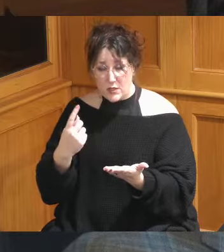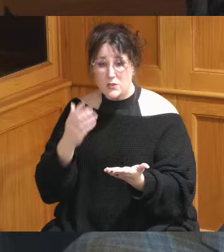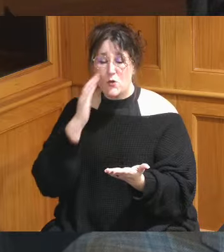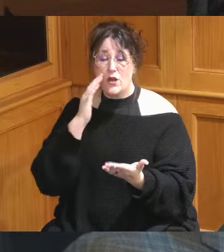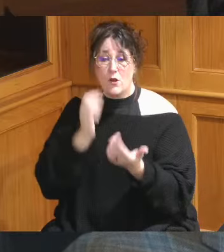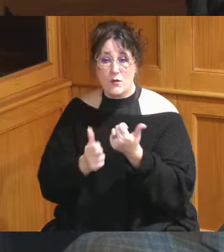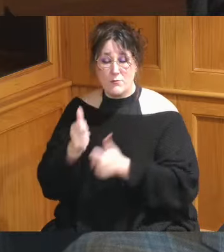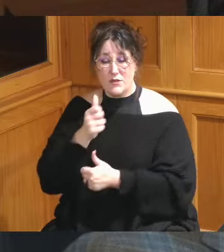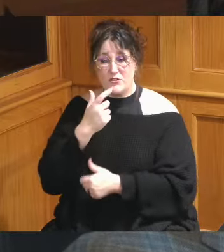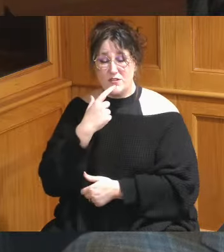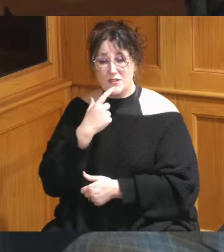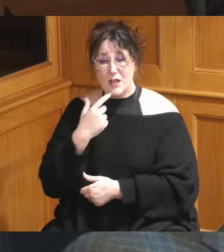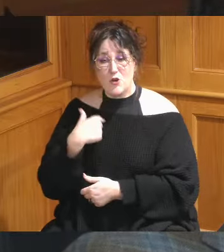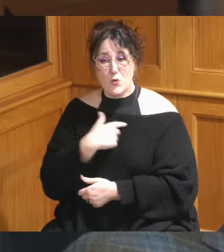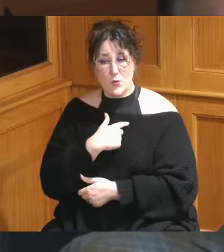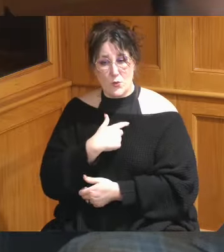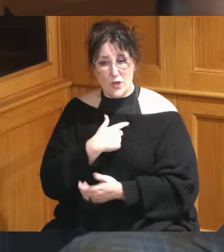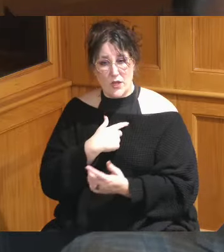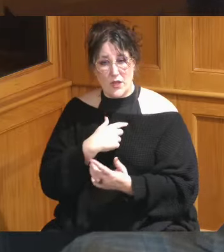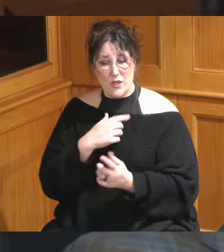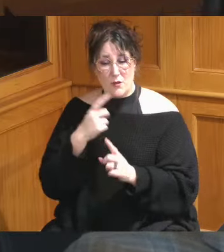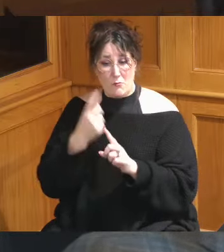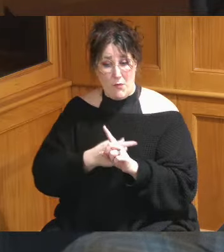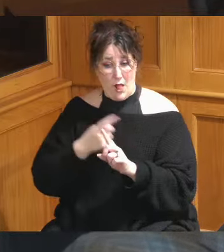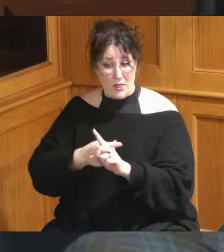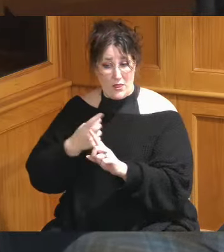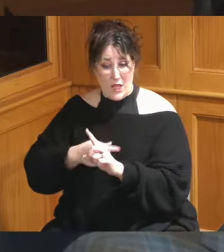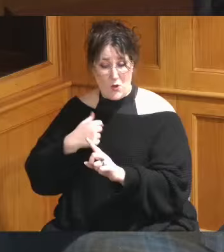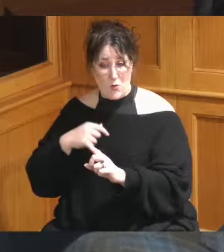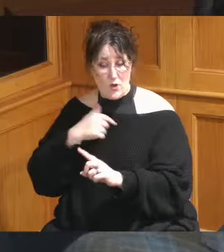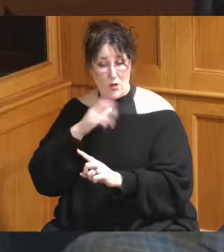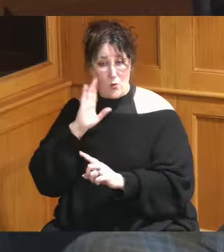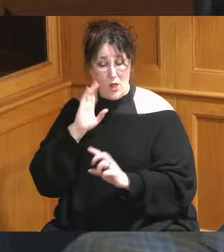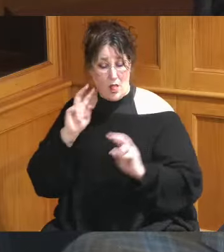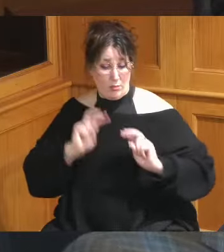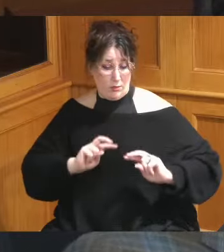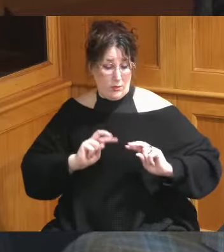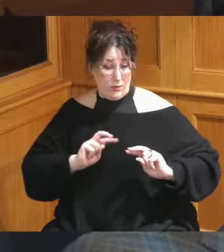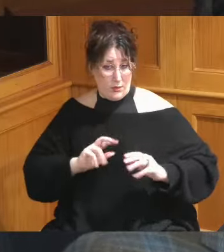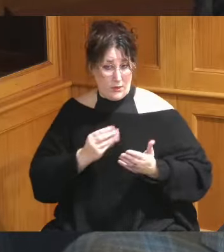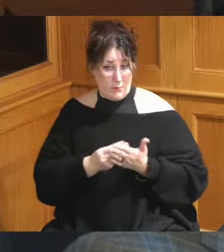now we'll get I think every month we'll be looking at our money and we'll be doing that. But to the